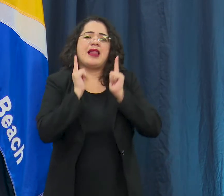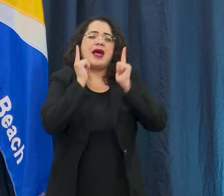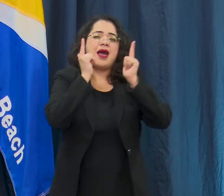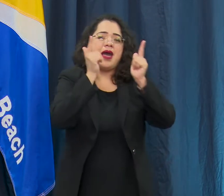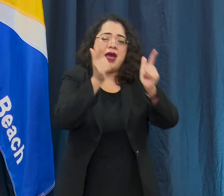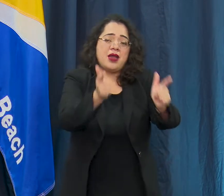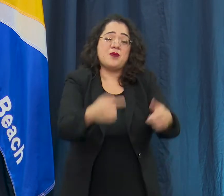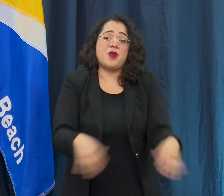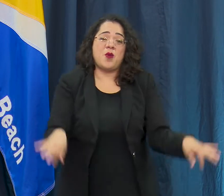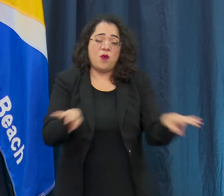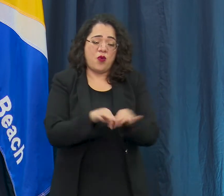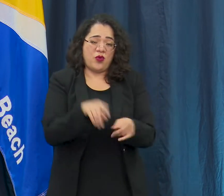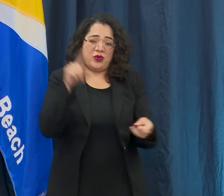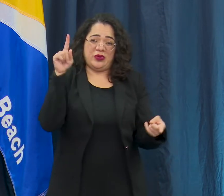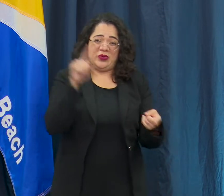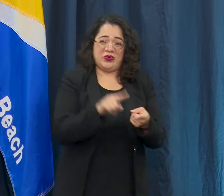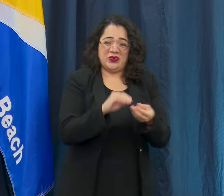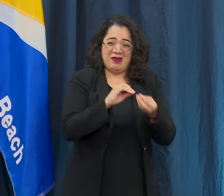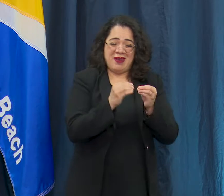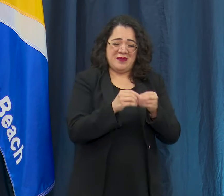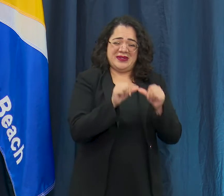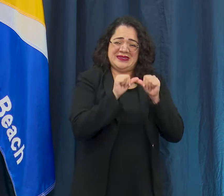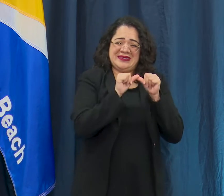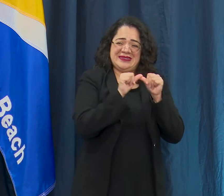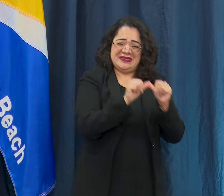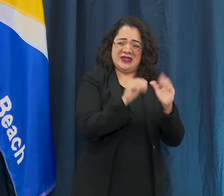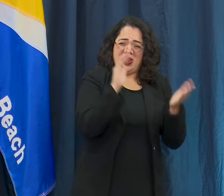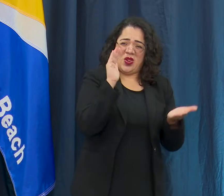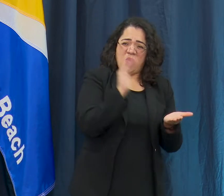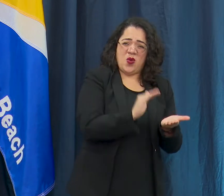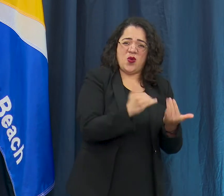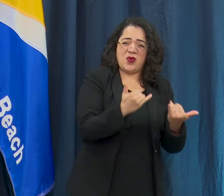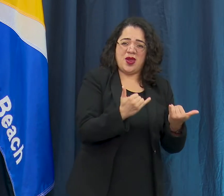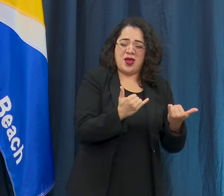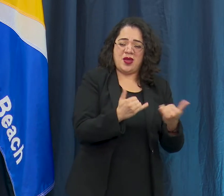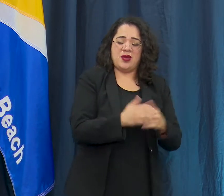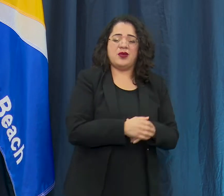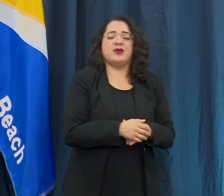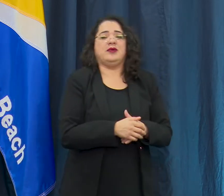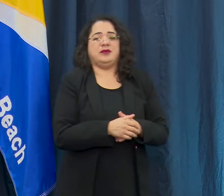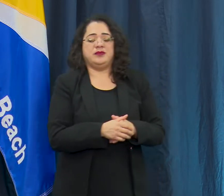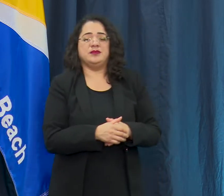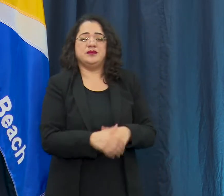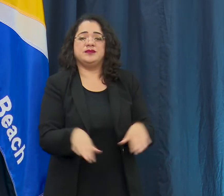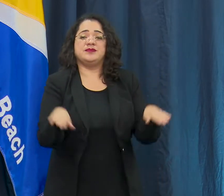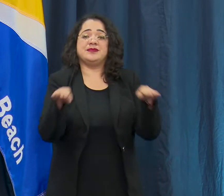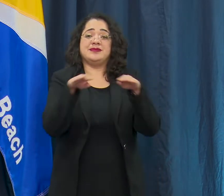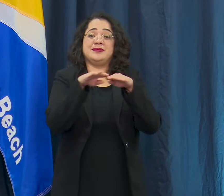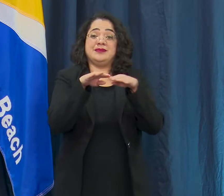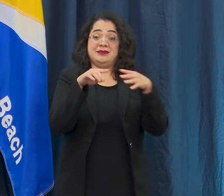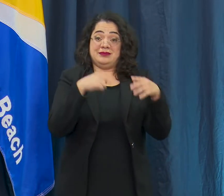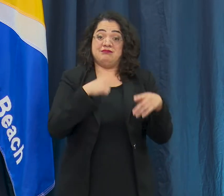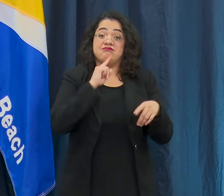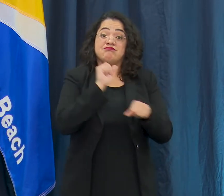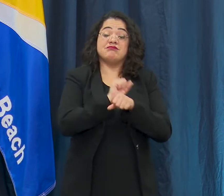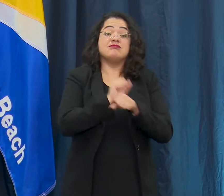reminder, we still are not close or near stage three and I'm getting a lot of